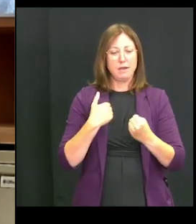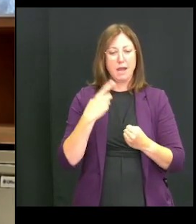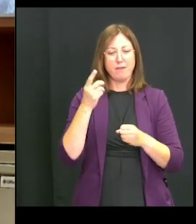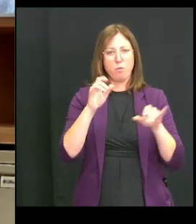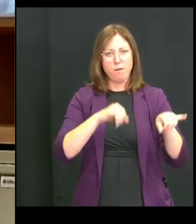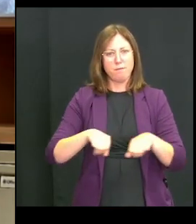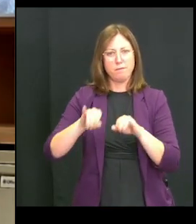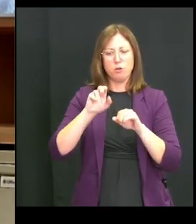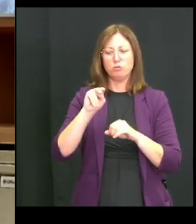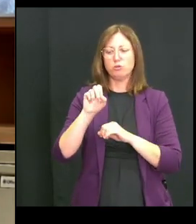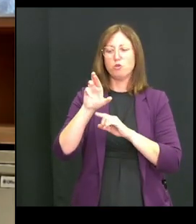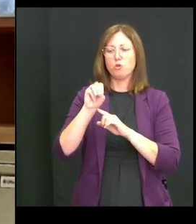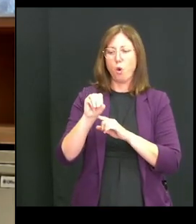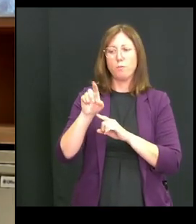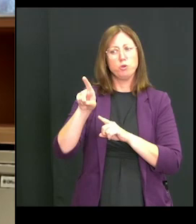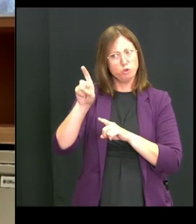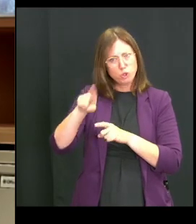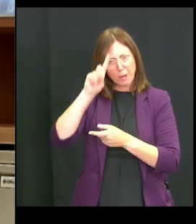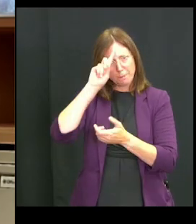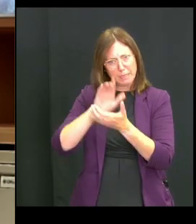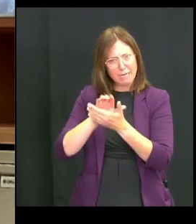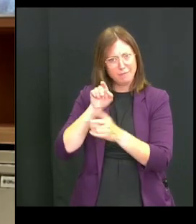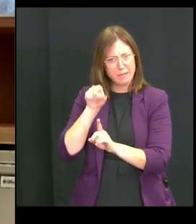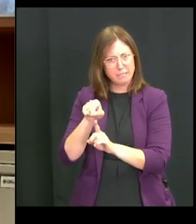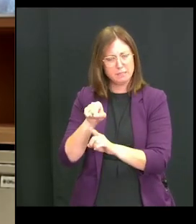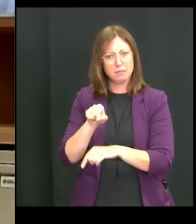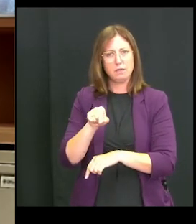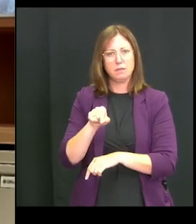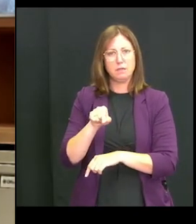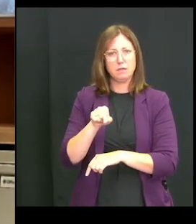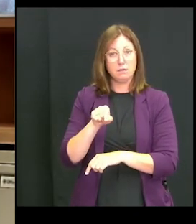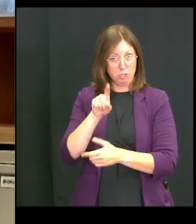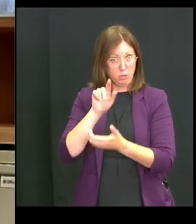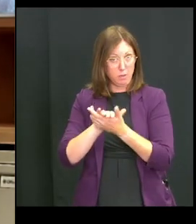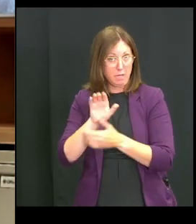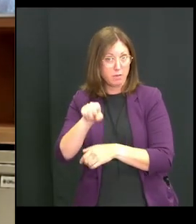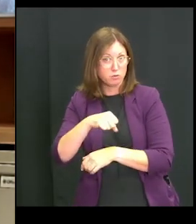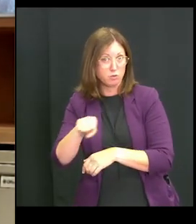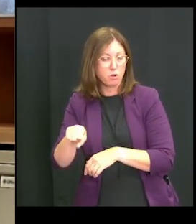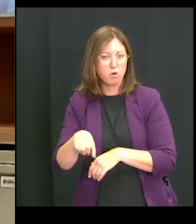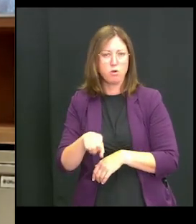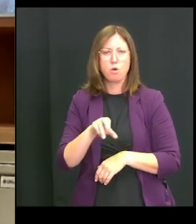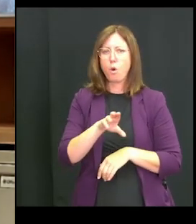and it makes people more likely to say that they believe "X", or that they behaved in a certain way.